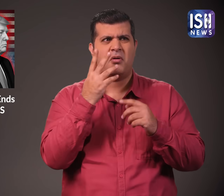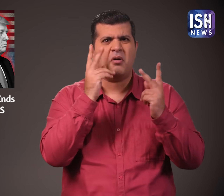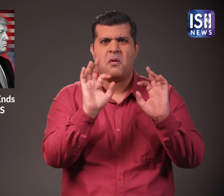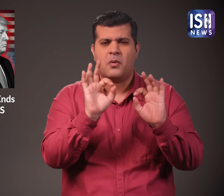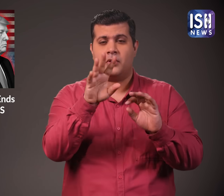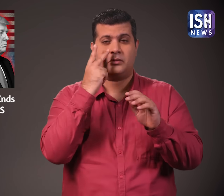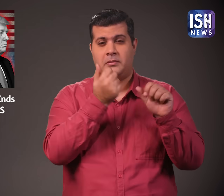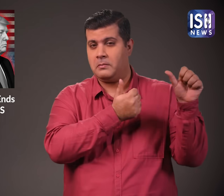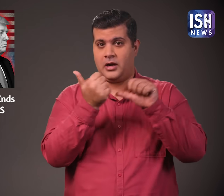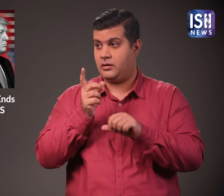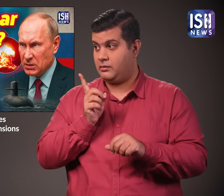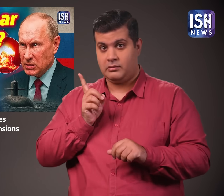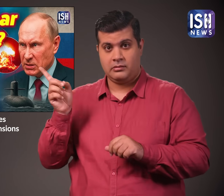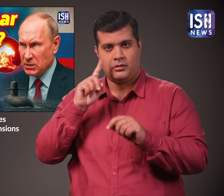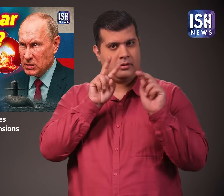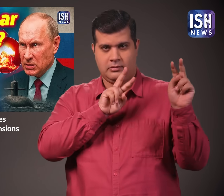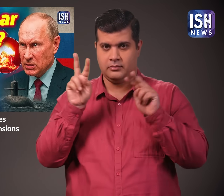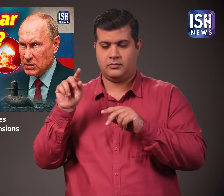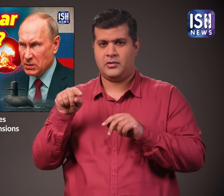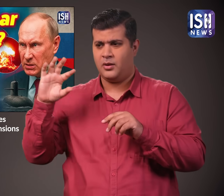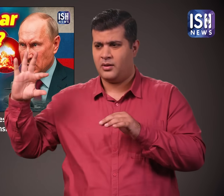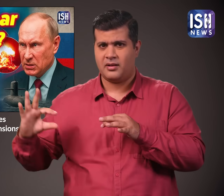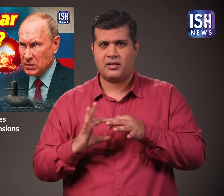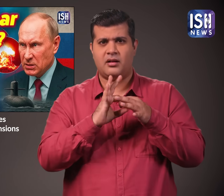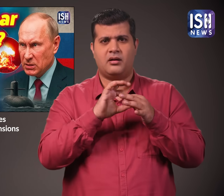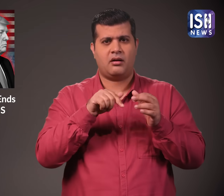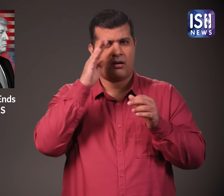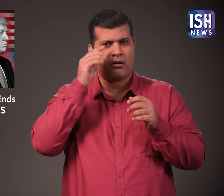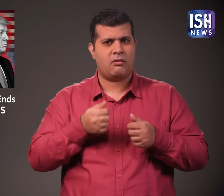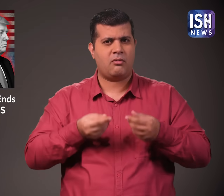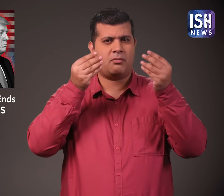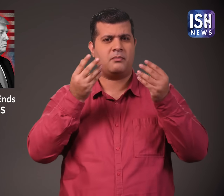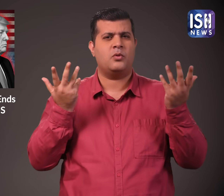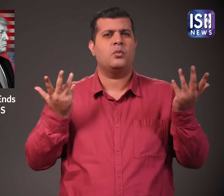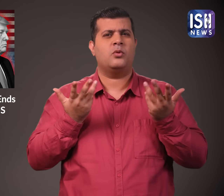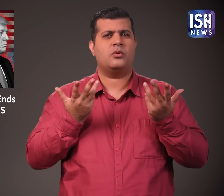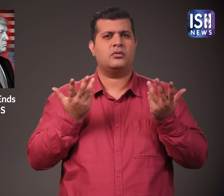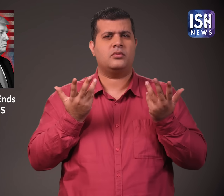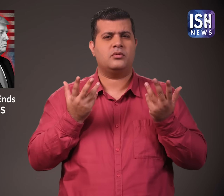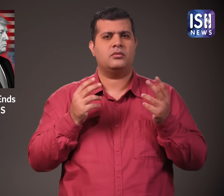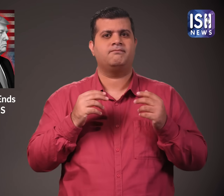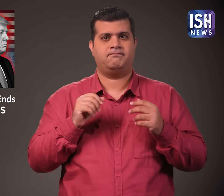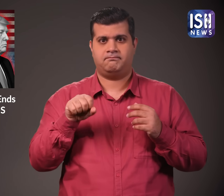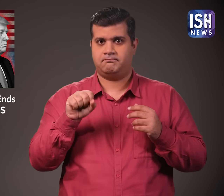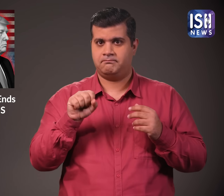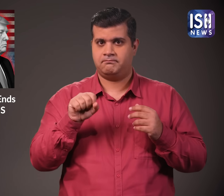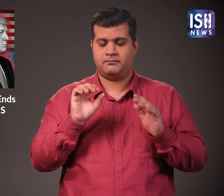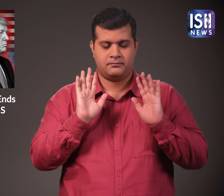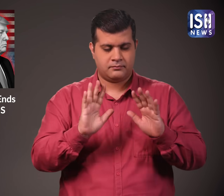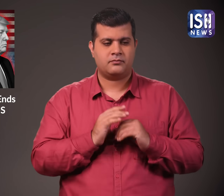If you haven't seen, watch this video. There's an update in this regard. It's a major update.